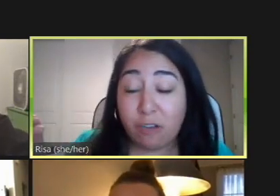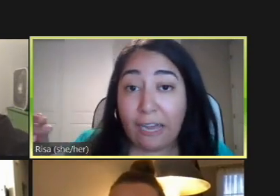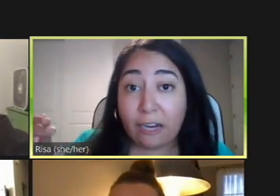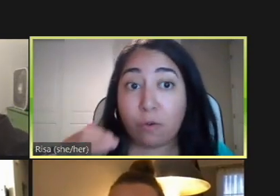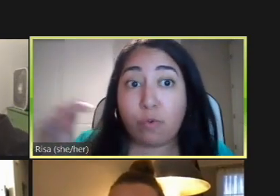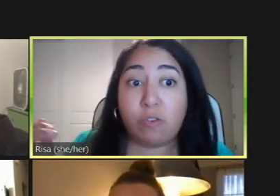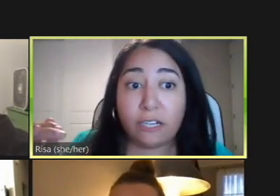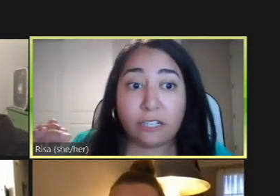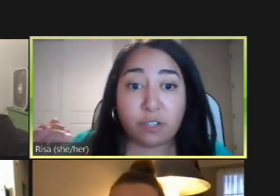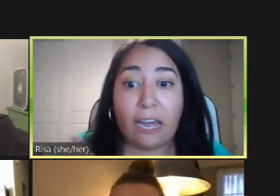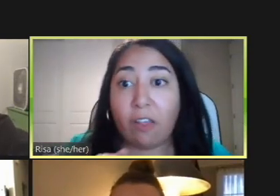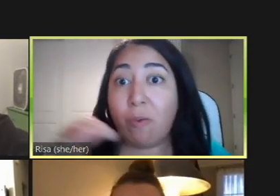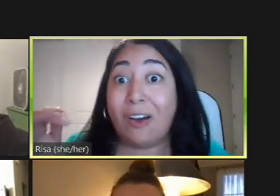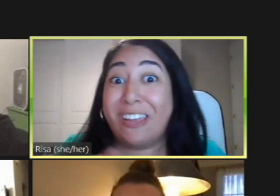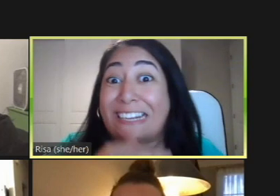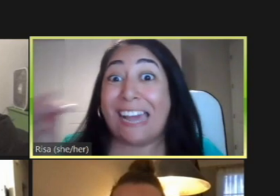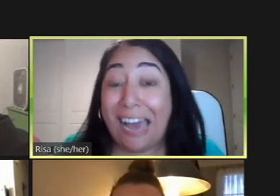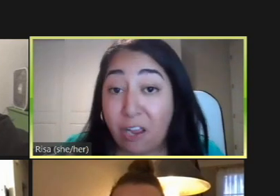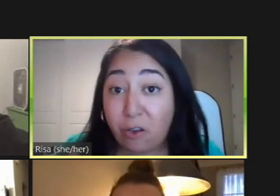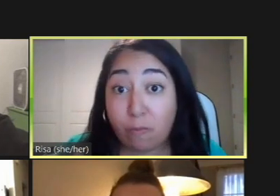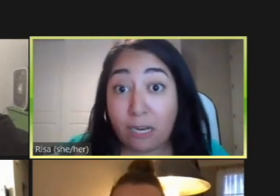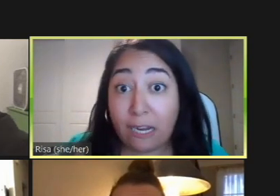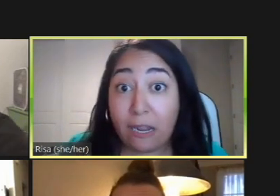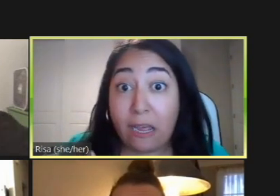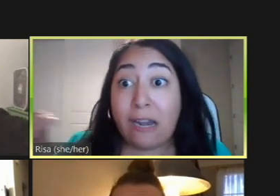to track who you need to track throughout the entire meeting.